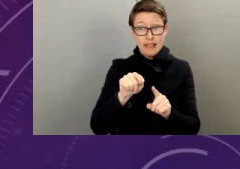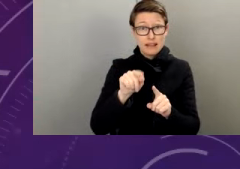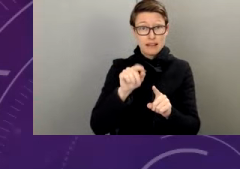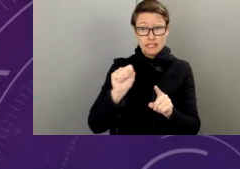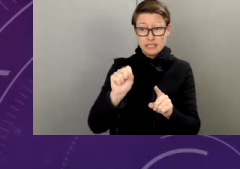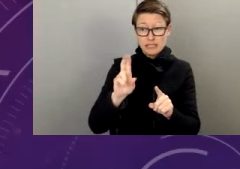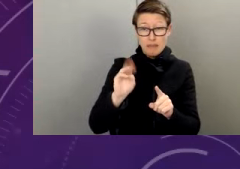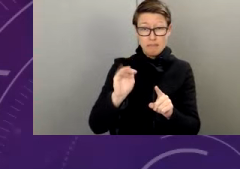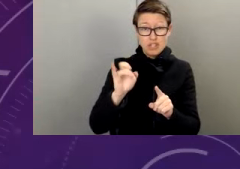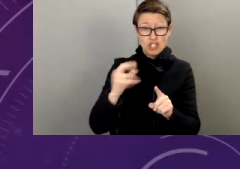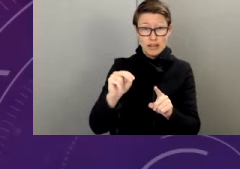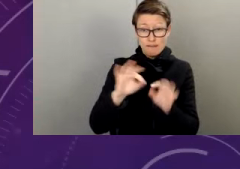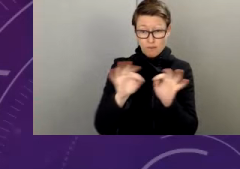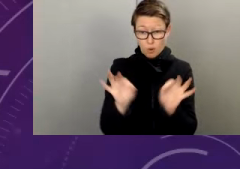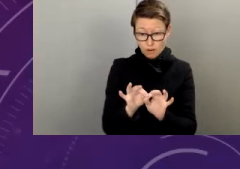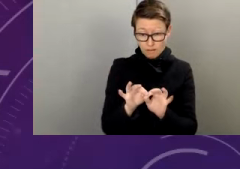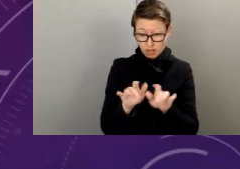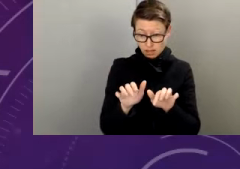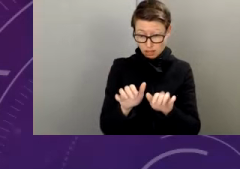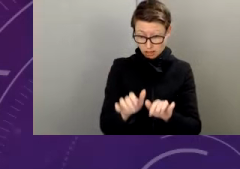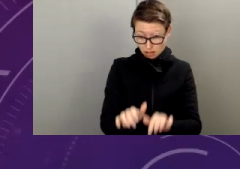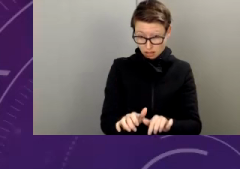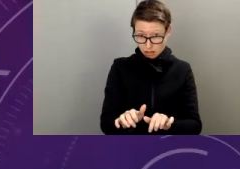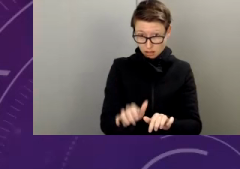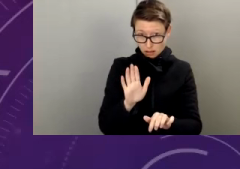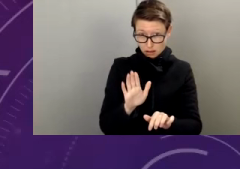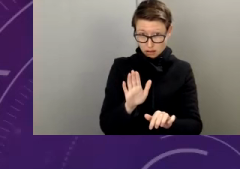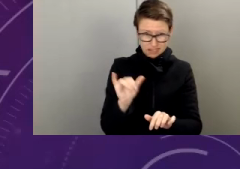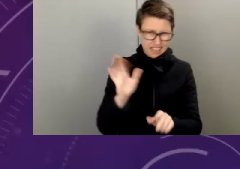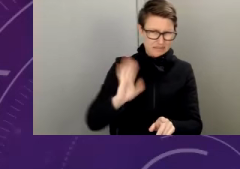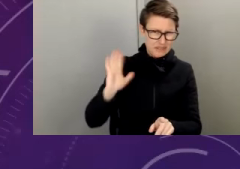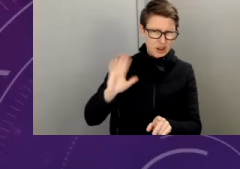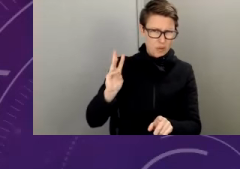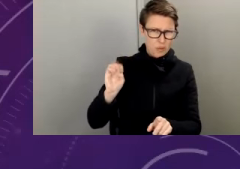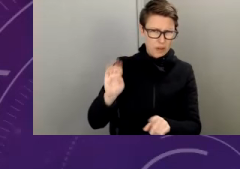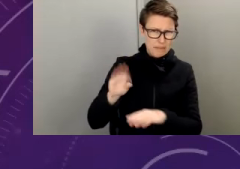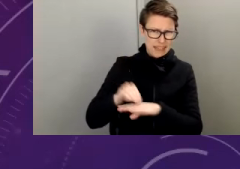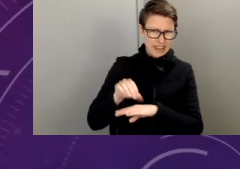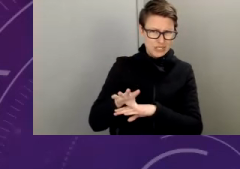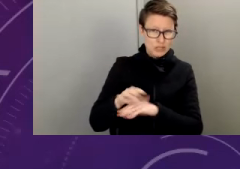like you did in my advisor for anyone that's done it before. So you'll select electronic submission of rosters.